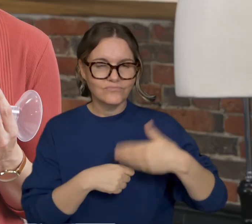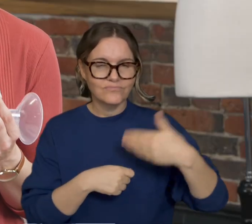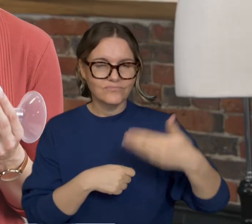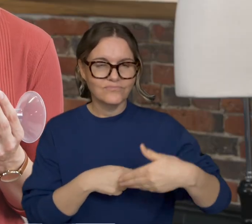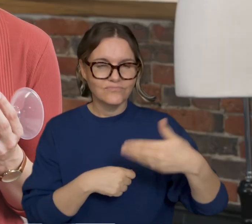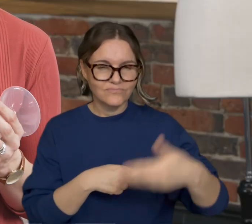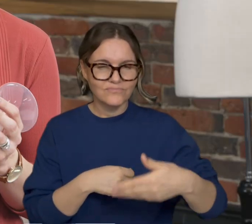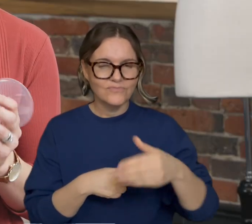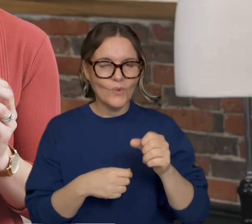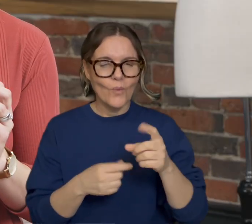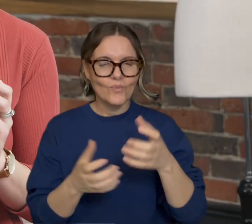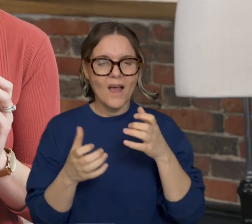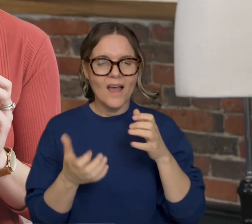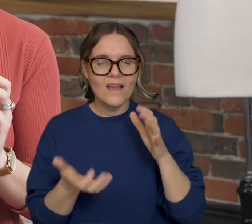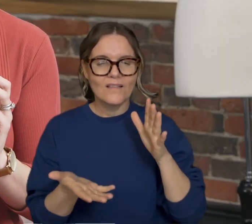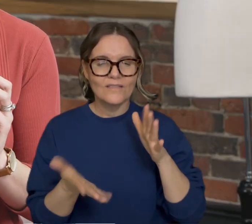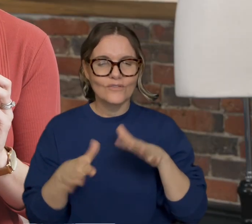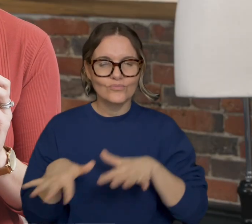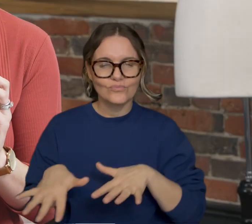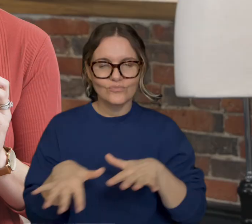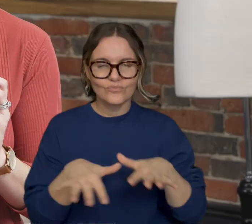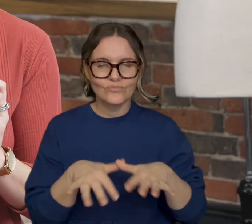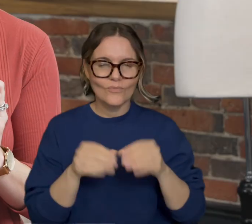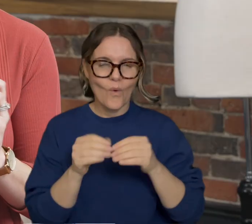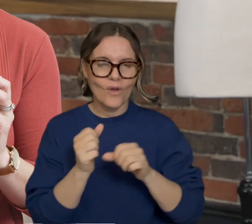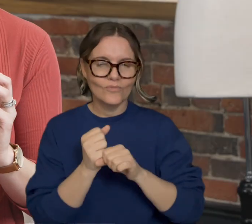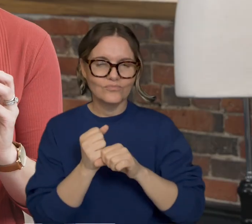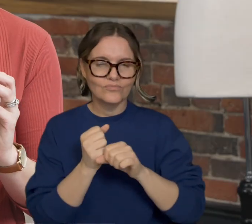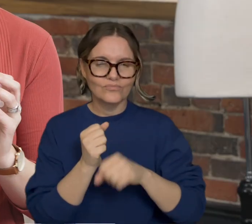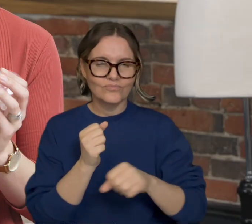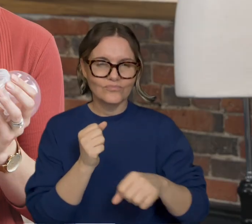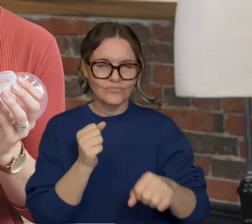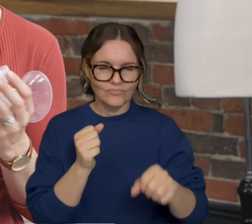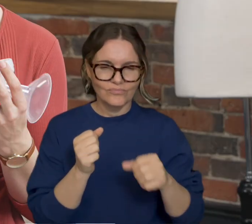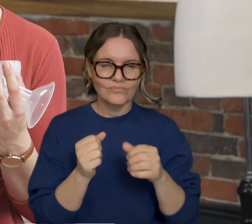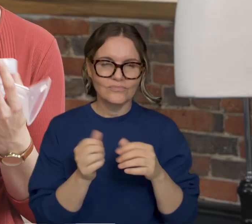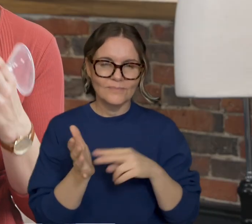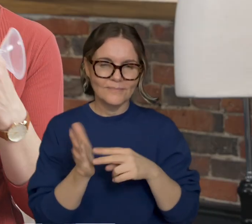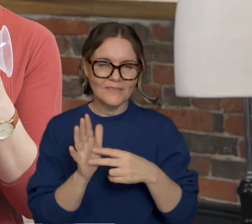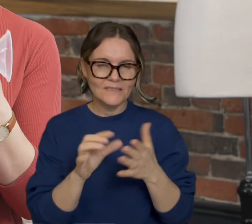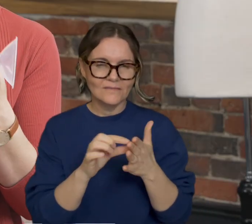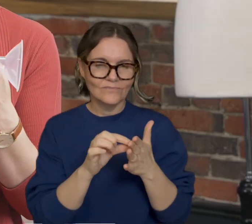down any earlier you want to pull from the base right here instead of from the tip of the opening